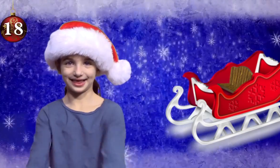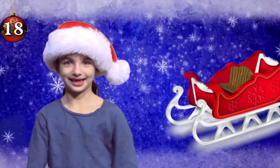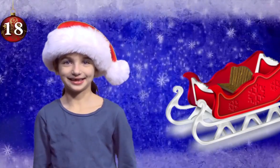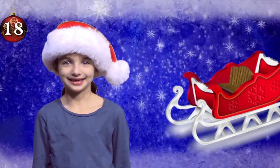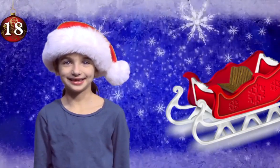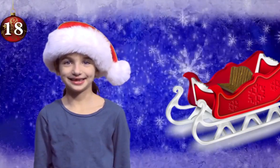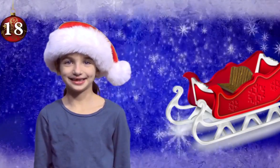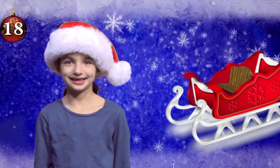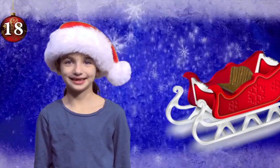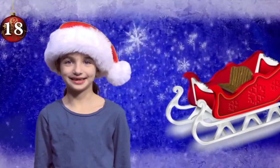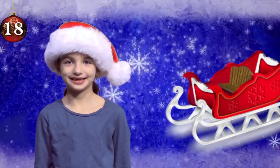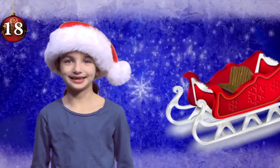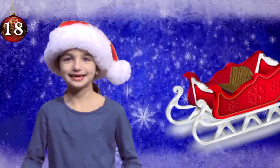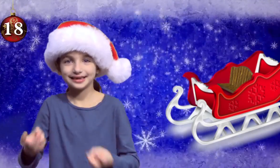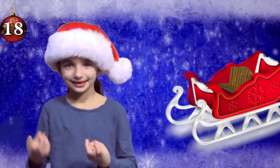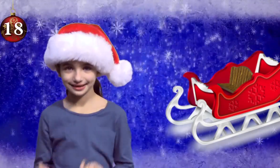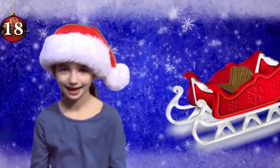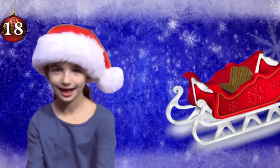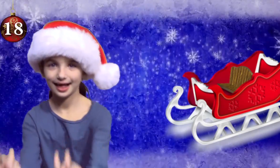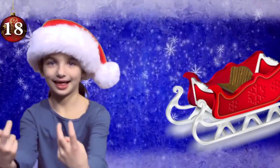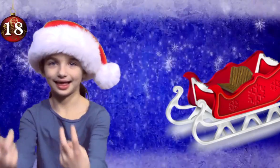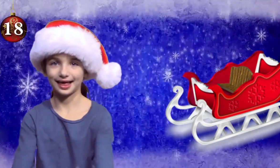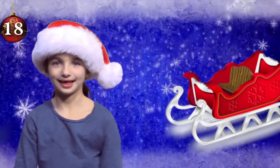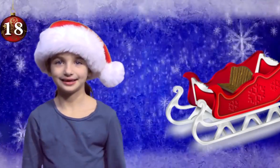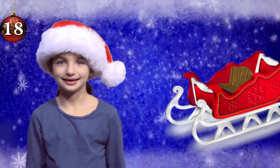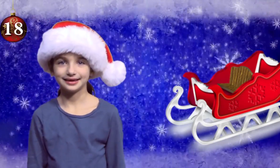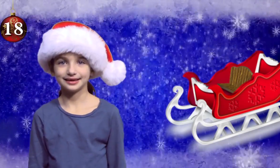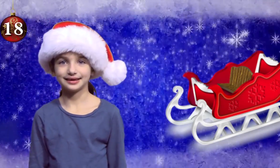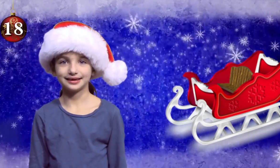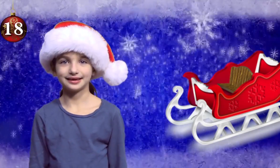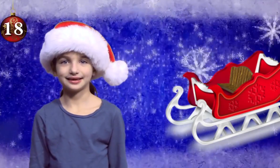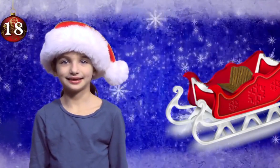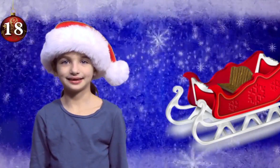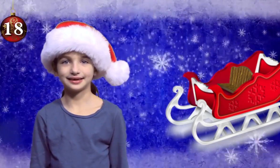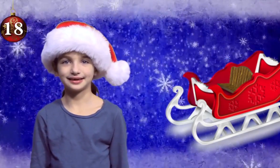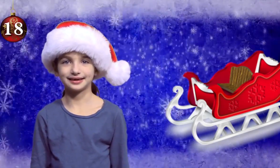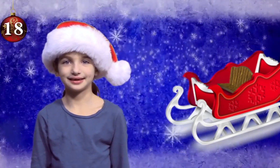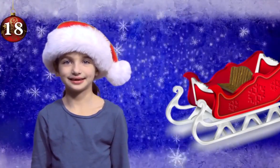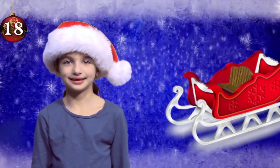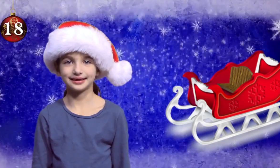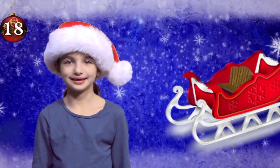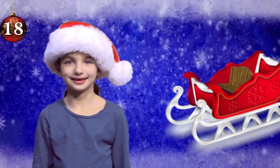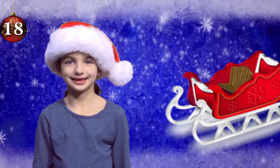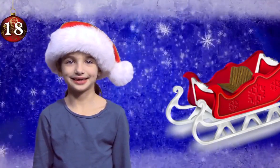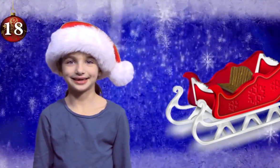SLED